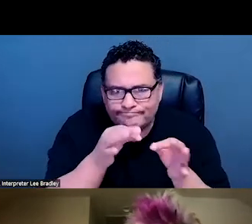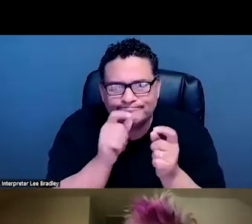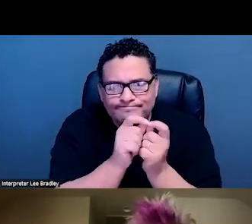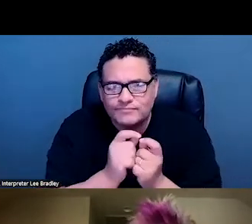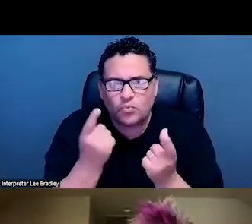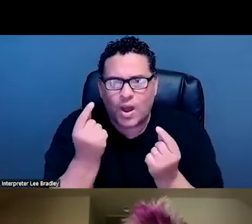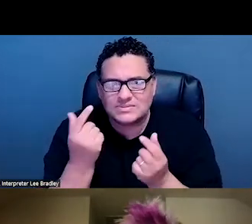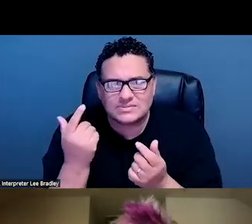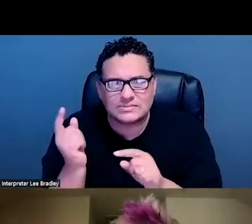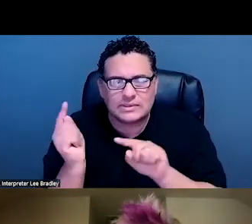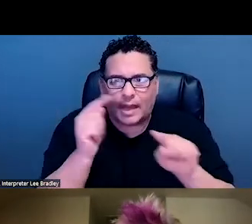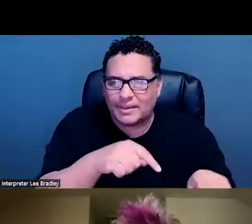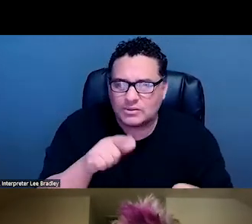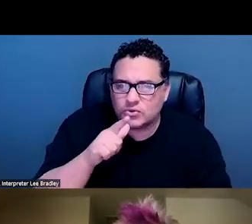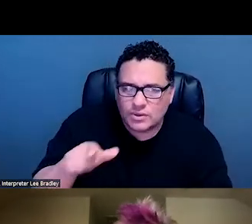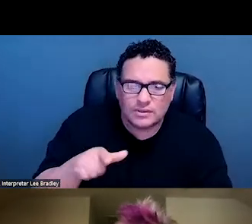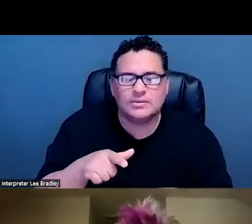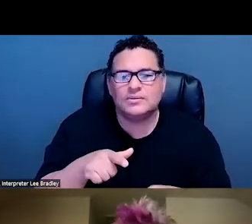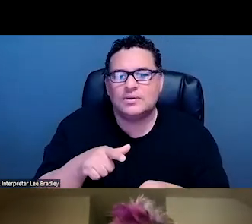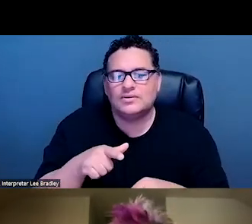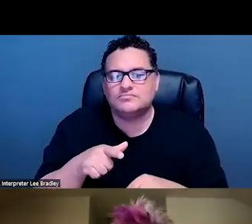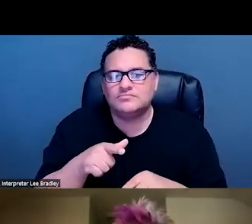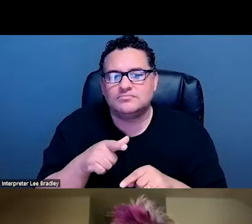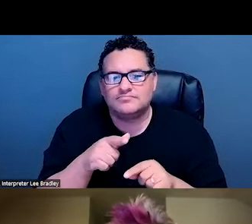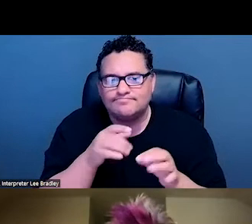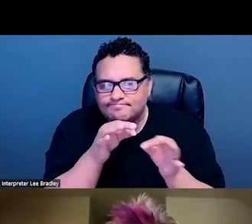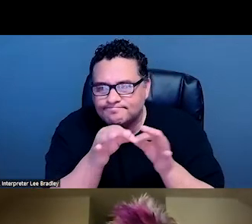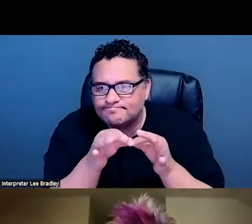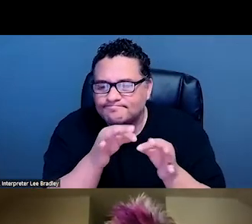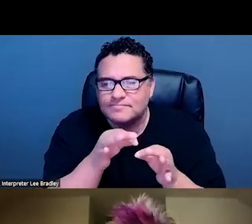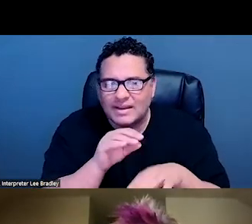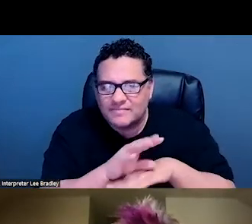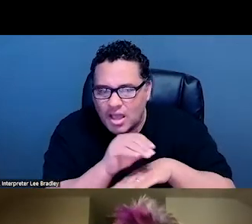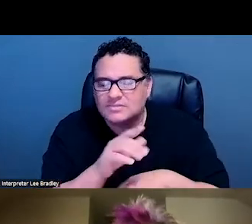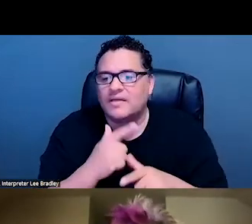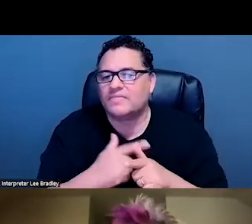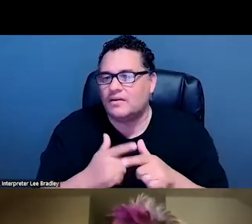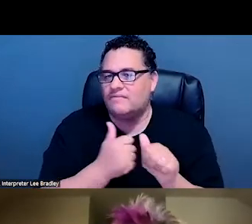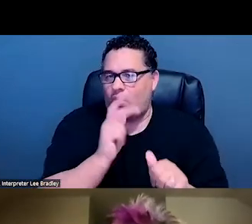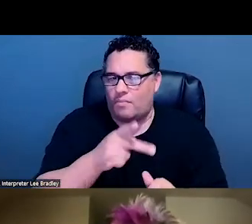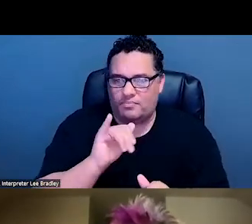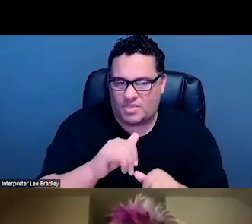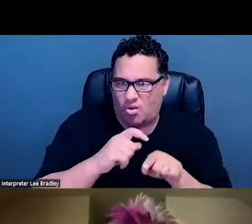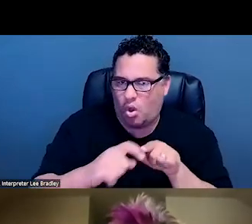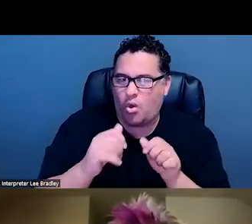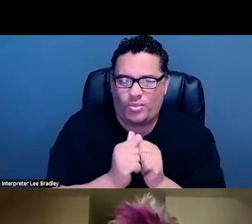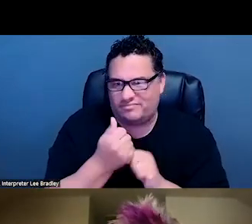INITIAL MANAGEMENT ADVICE. AND WE FOLLOW UP THOSE CALLS WITH, MULTIPLE FOLLOW UP CALLS. NEXT SLIDE.